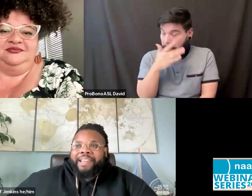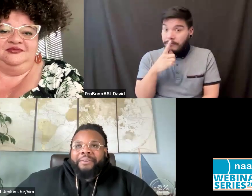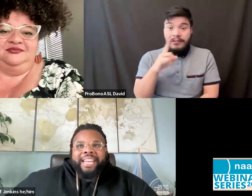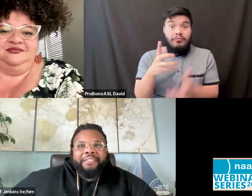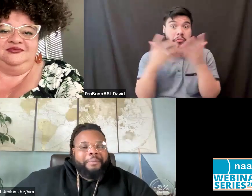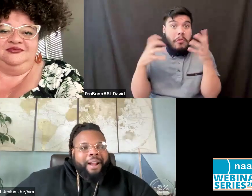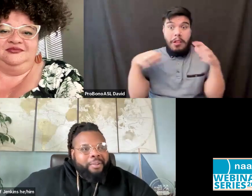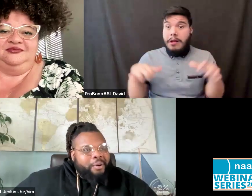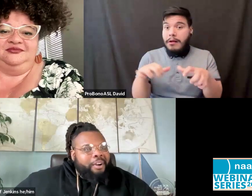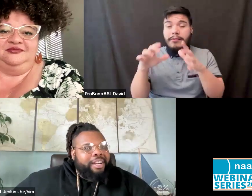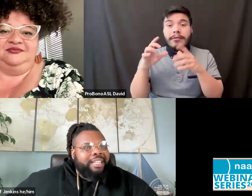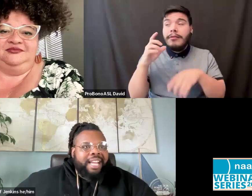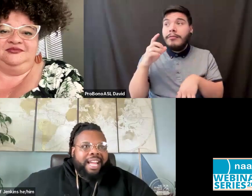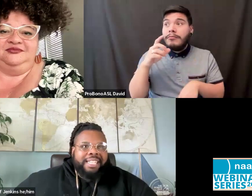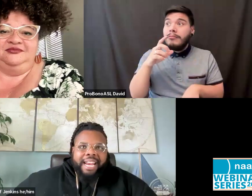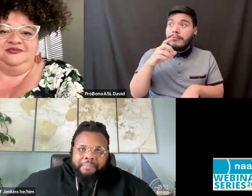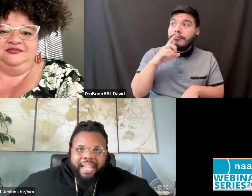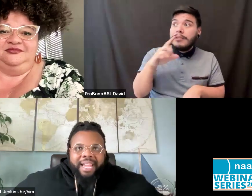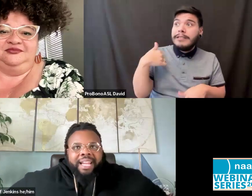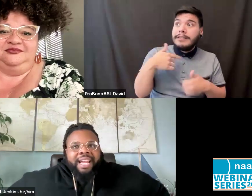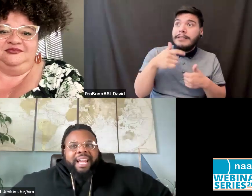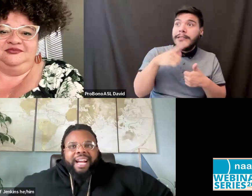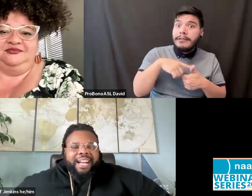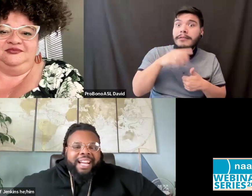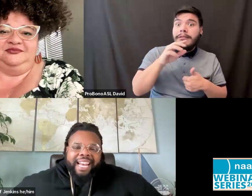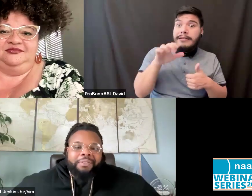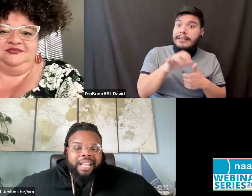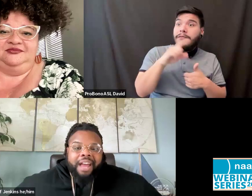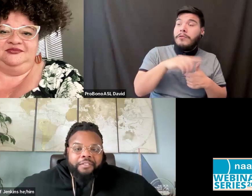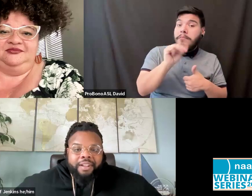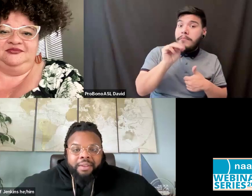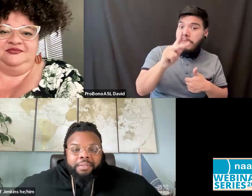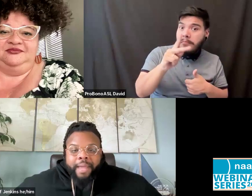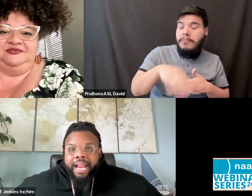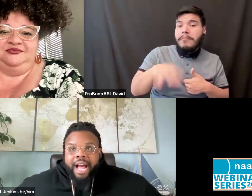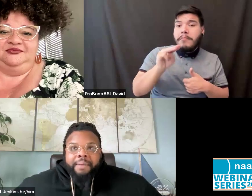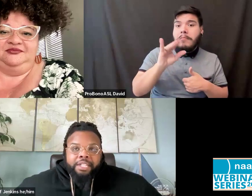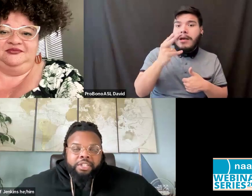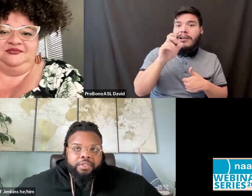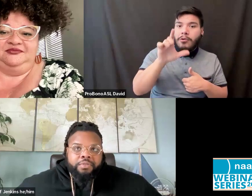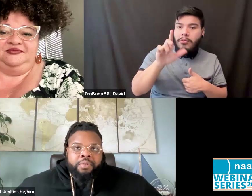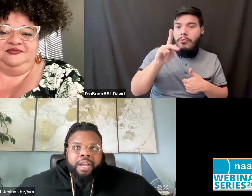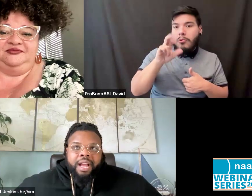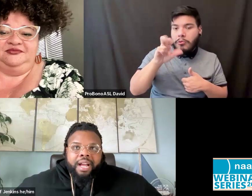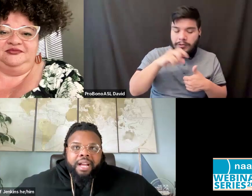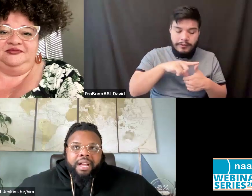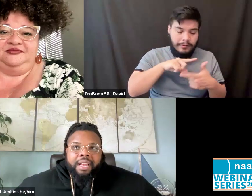But yeah, we did it for Michael Cause and Johnny Big and that was a lot of fun, which paid homage to